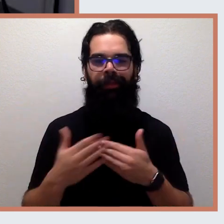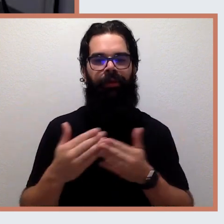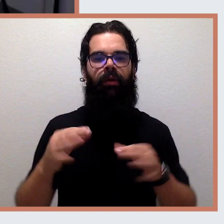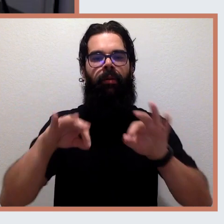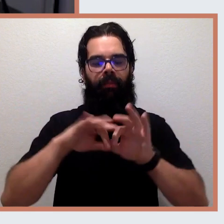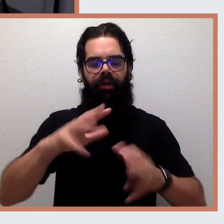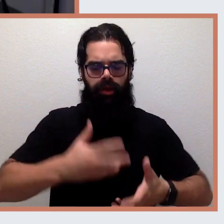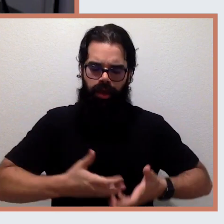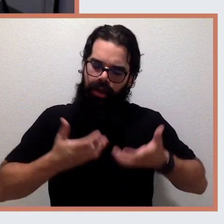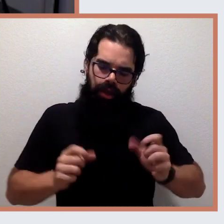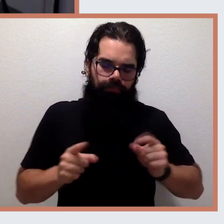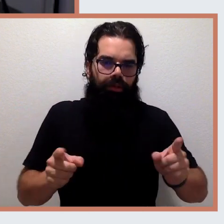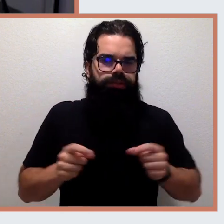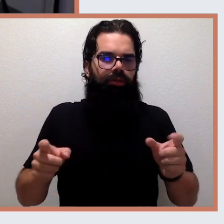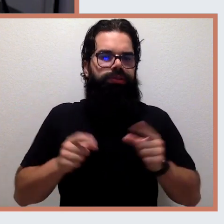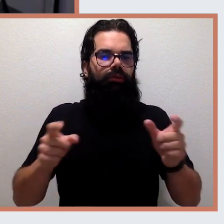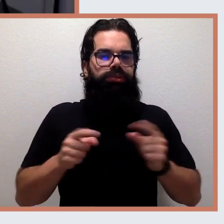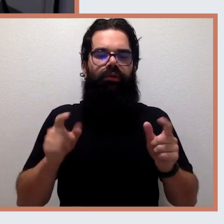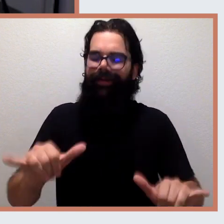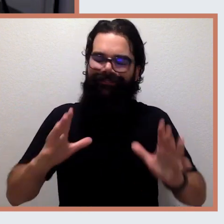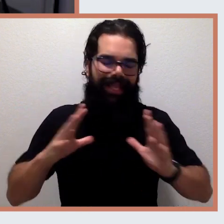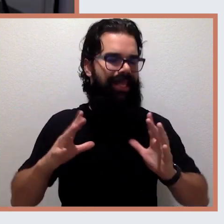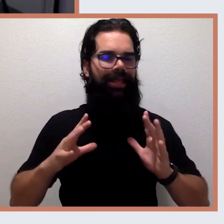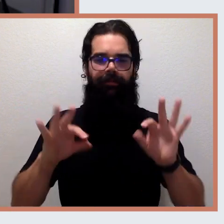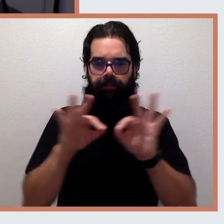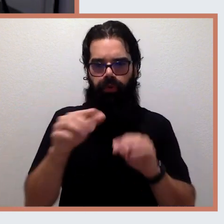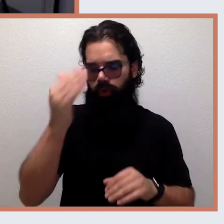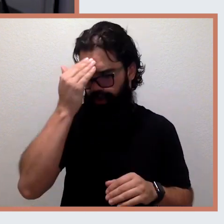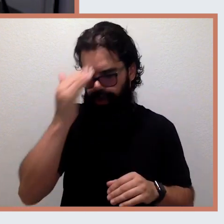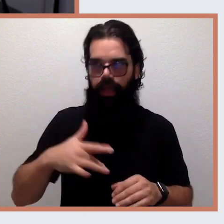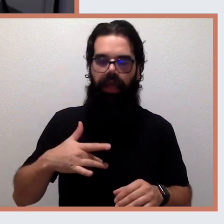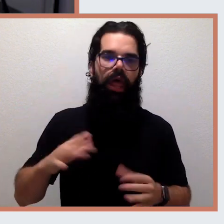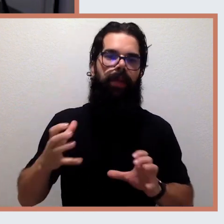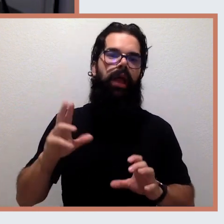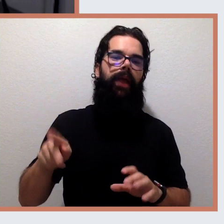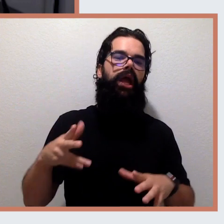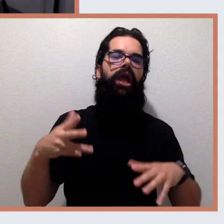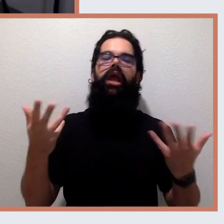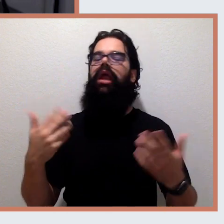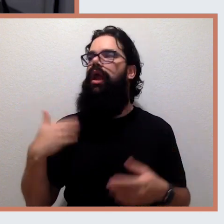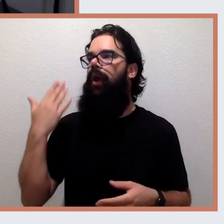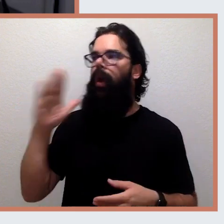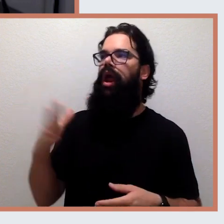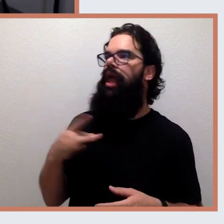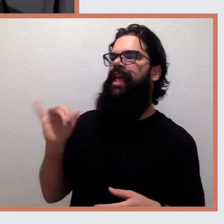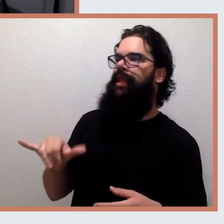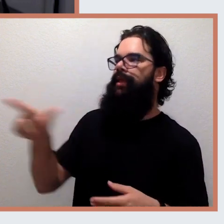I mean, it's okay to make a stink, not a stink, but it's okay to express true feelings about certain things, right, that's totally fine,